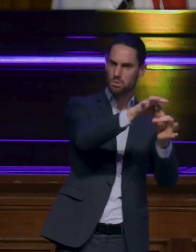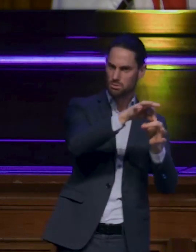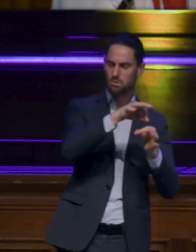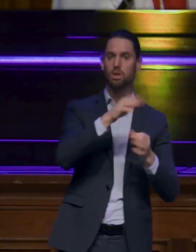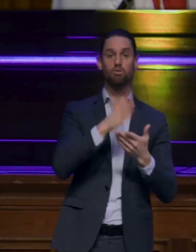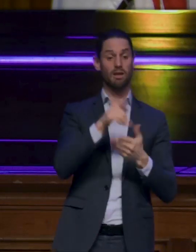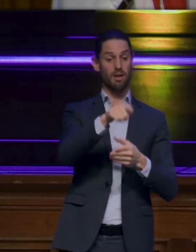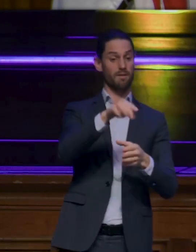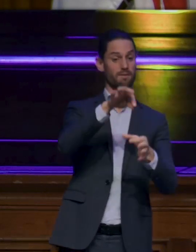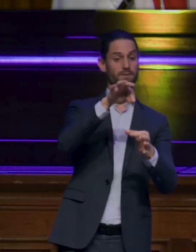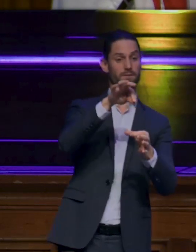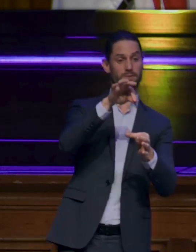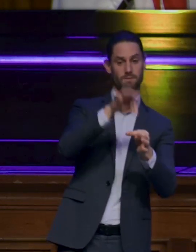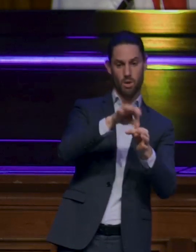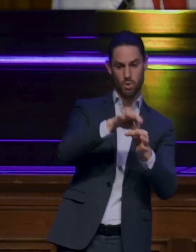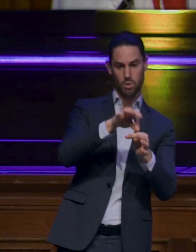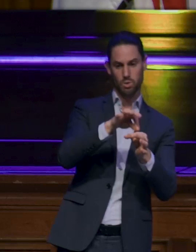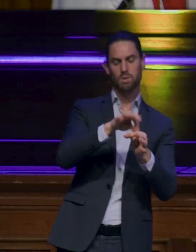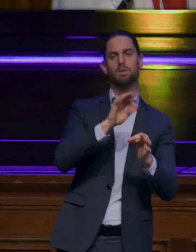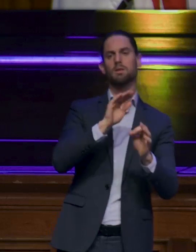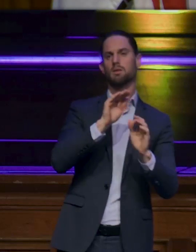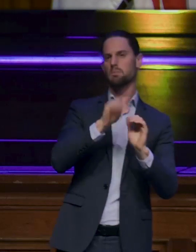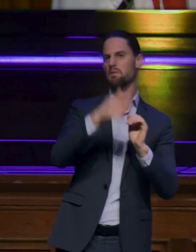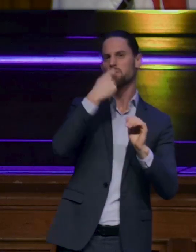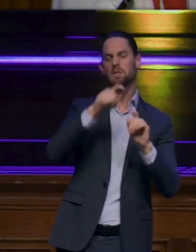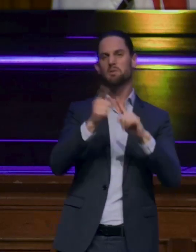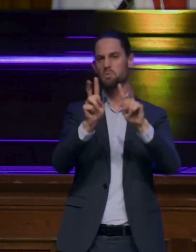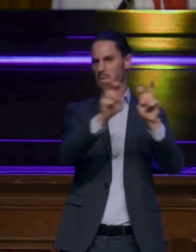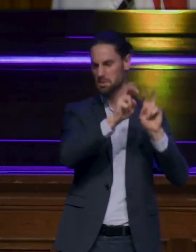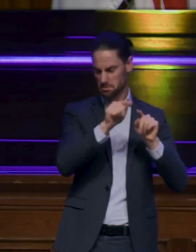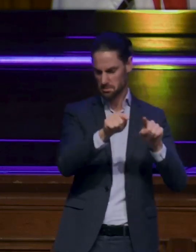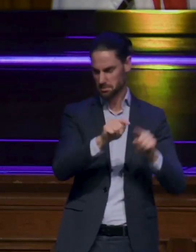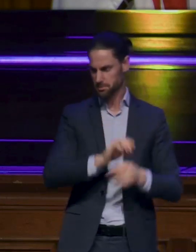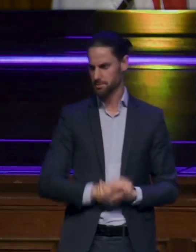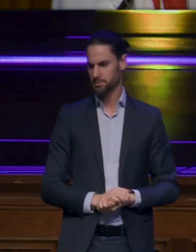undermining our emissions trading scheme and we've just gone through a series of